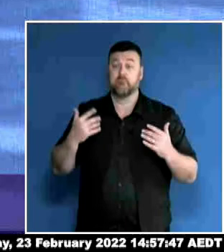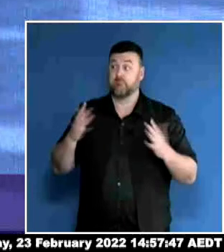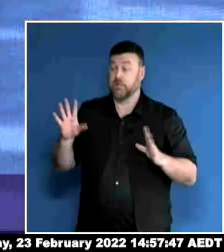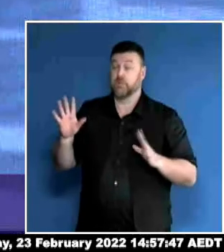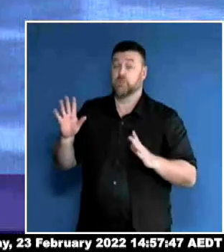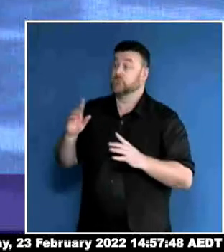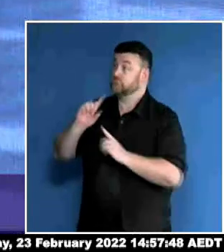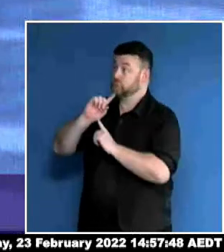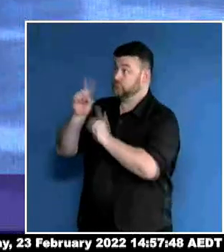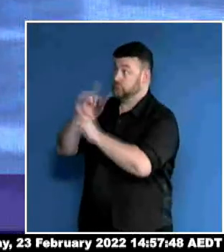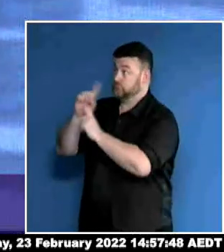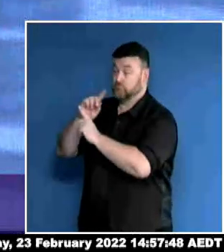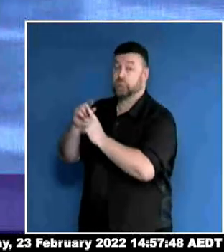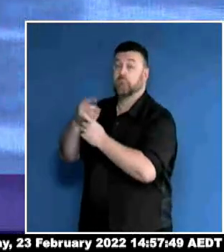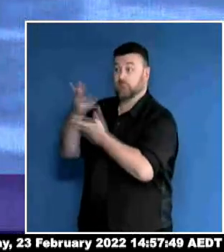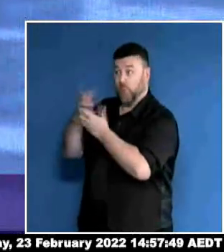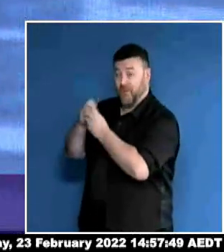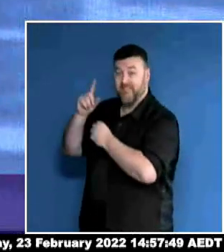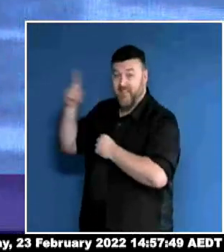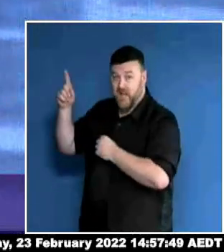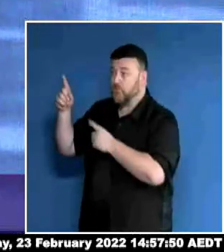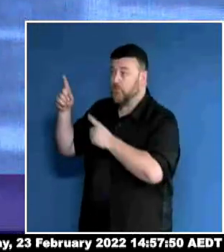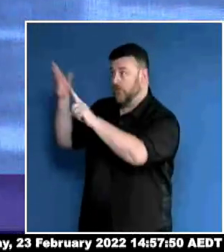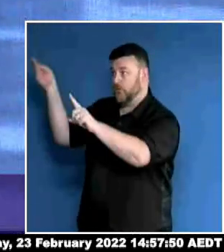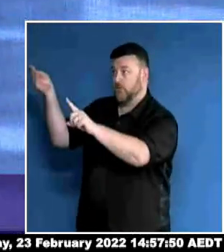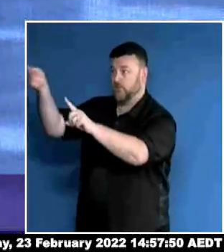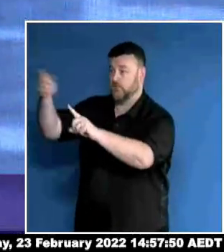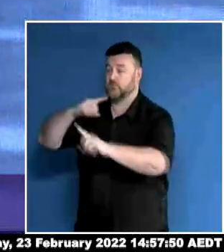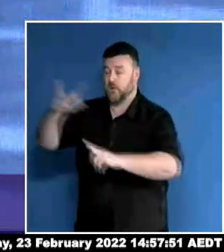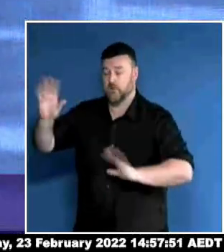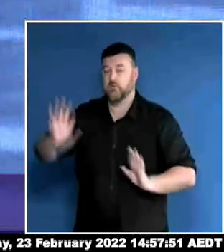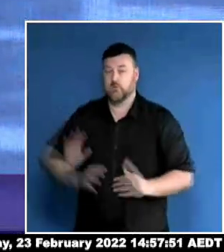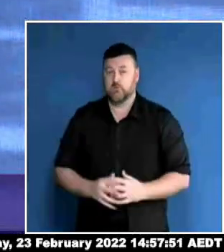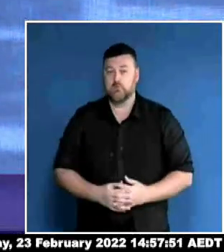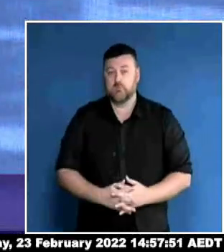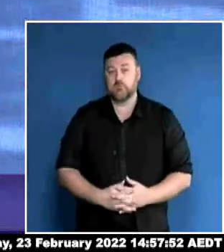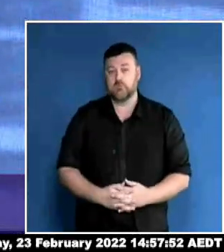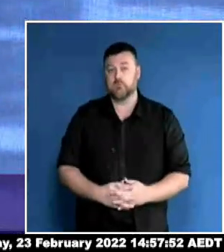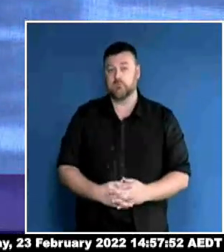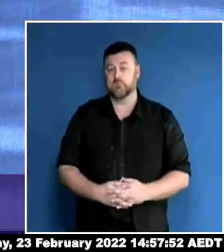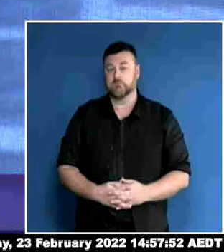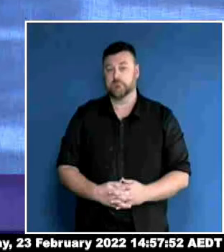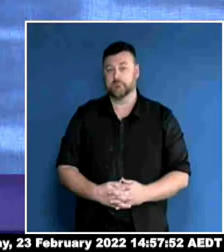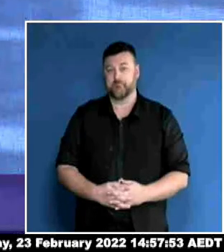and you thought the Regional Manager would be in the best position to tell JC-1 what